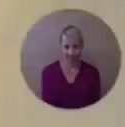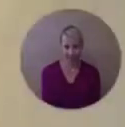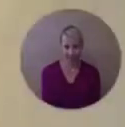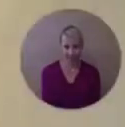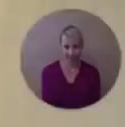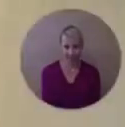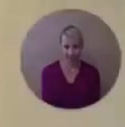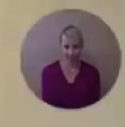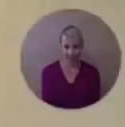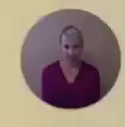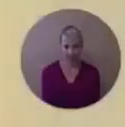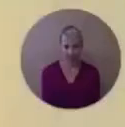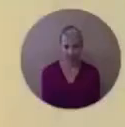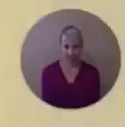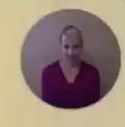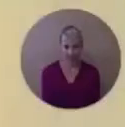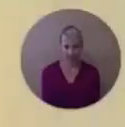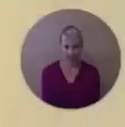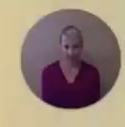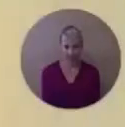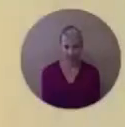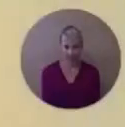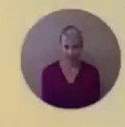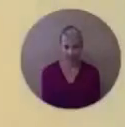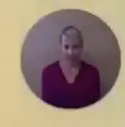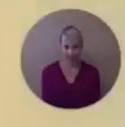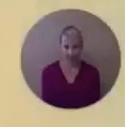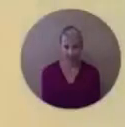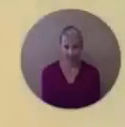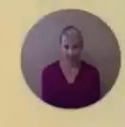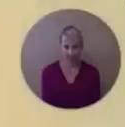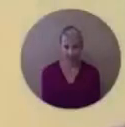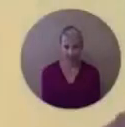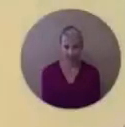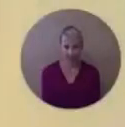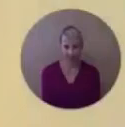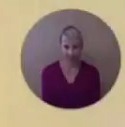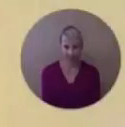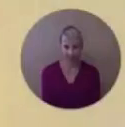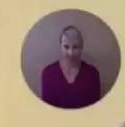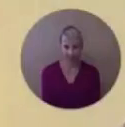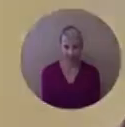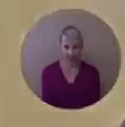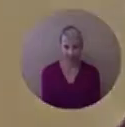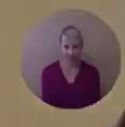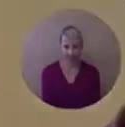You know why it's signed that way, because he has the black circles around his eye. Panda.